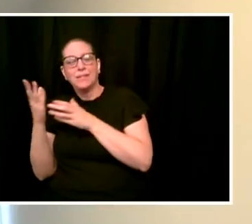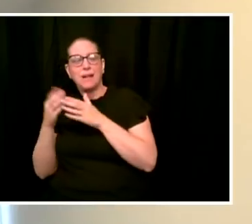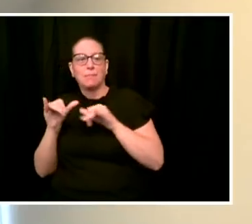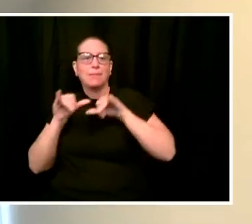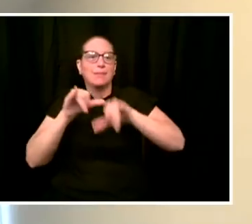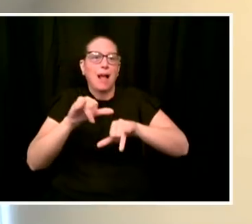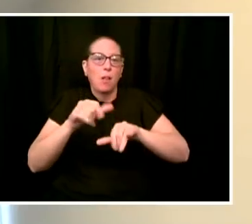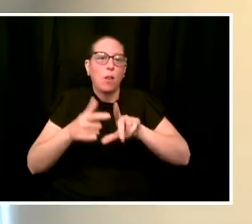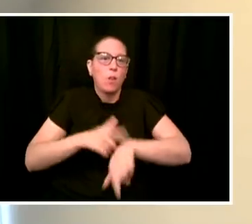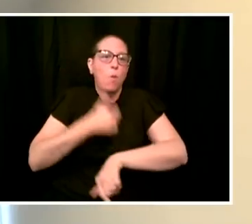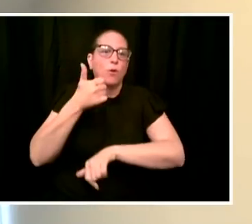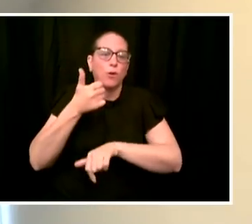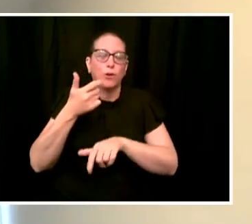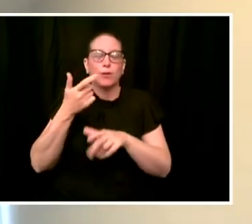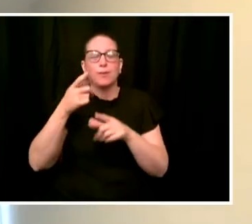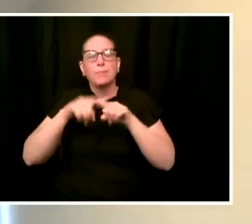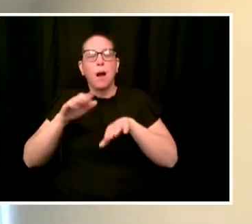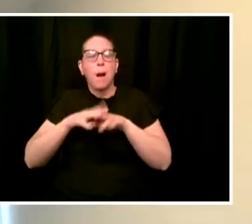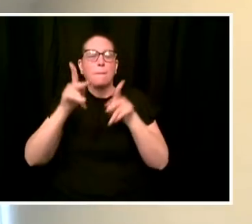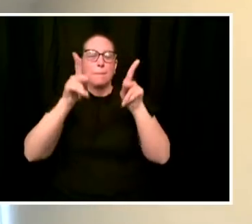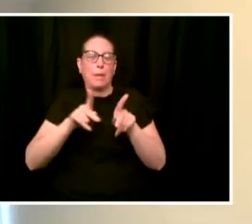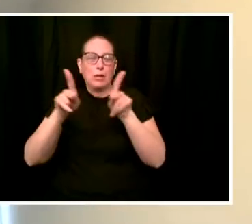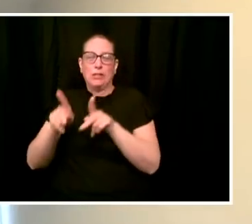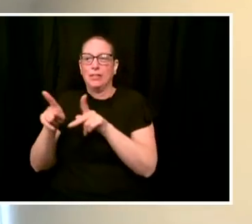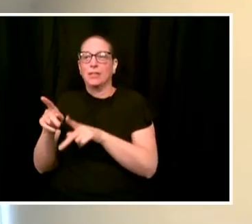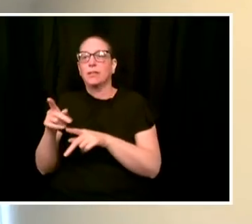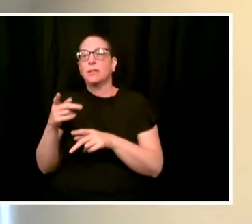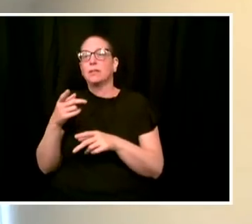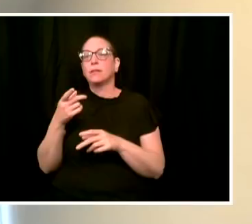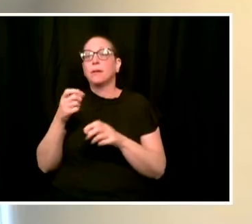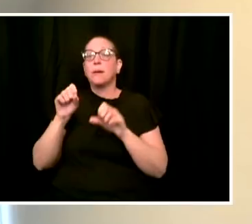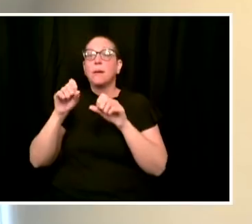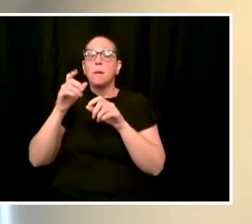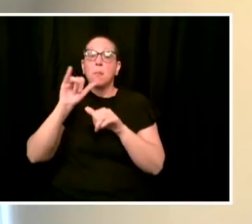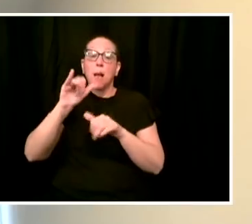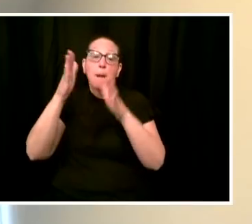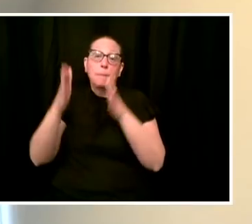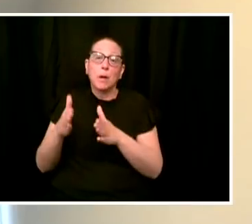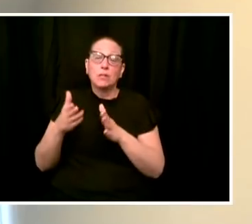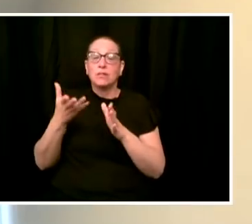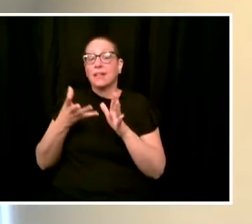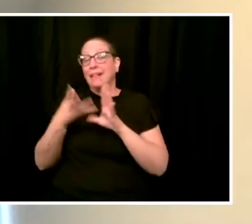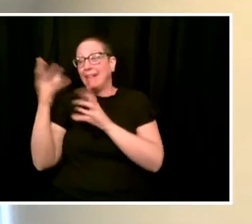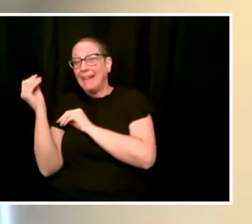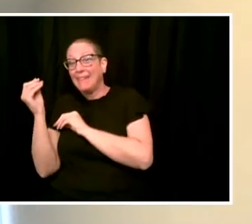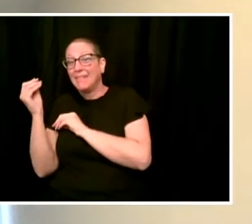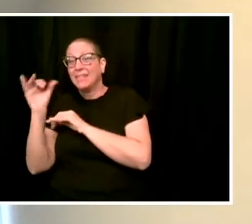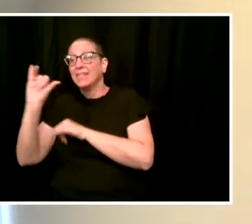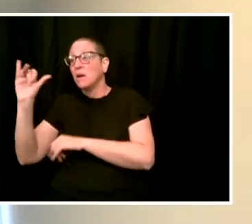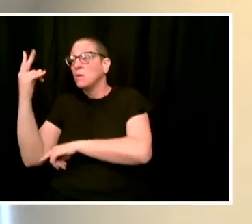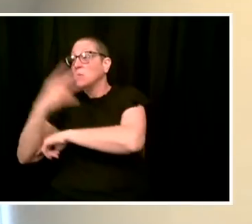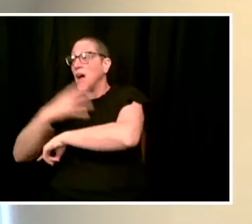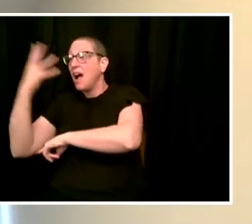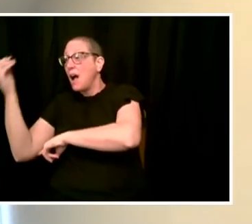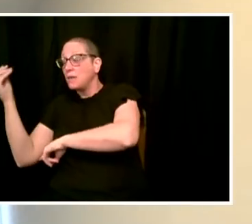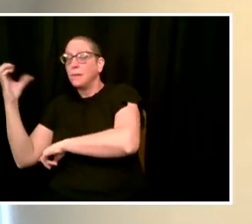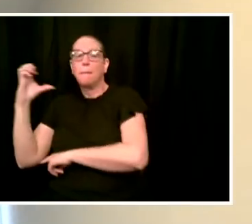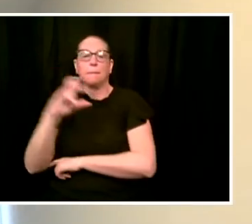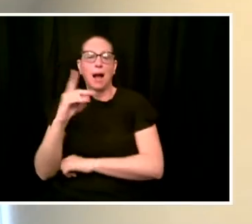TWO AND MAYBE DIDN'T COME BACK IN. THOSE ARE THE PEOPLE THAT WE WANT T FOOSCU ON AND IN ADDITION TO ETH OTHER HALF